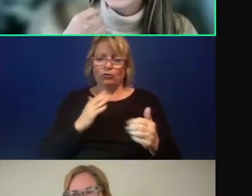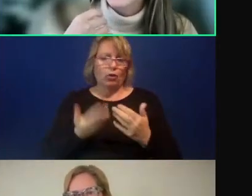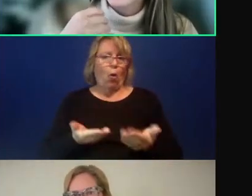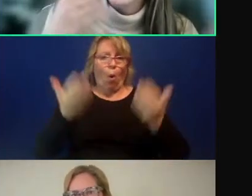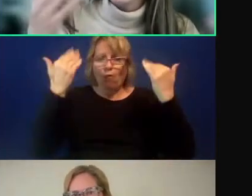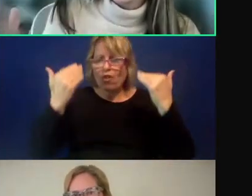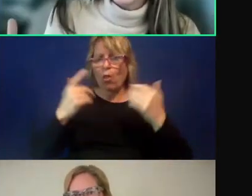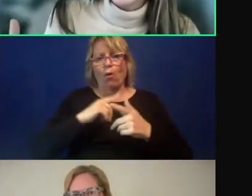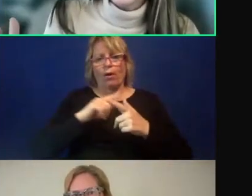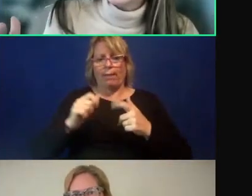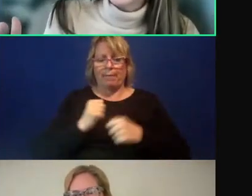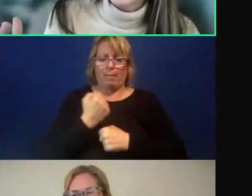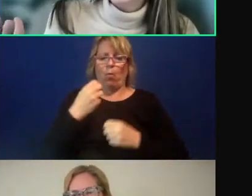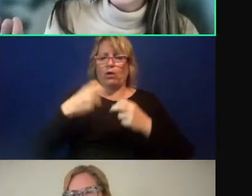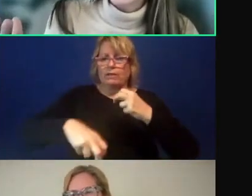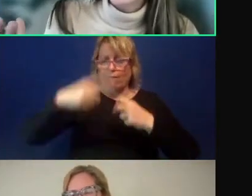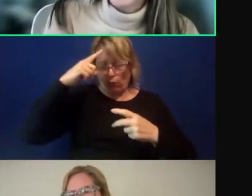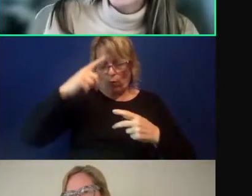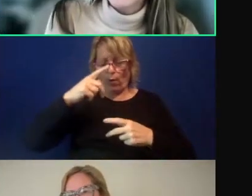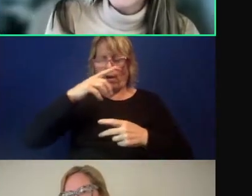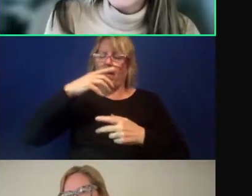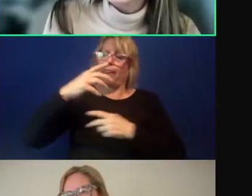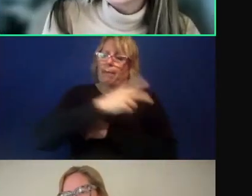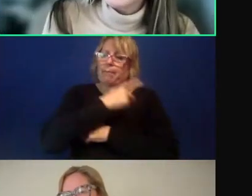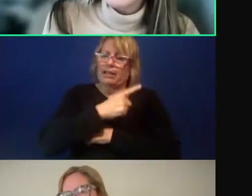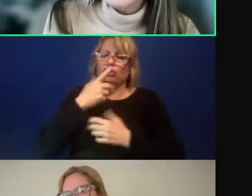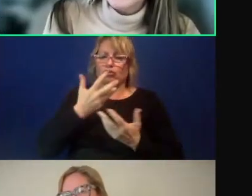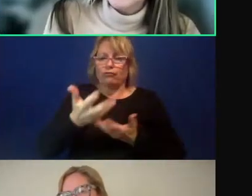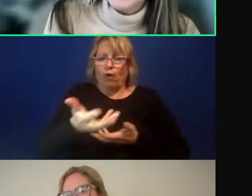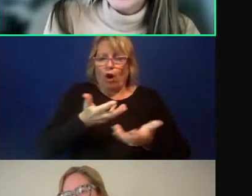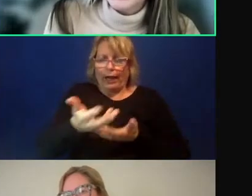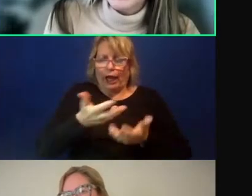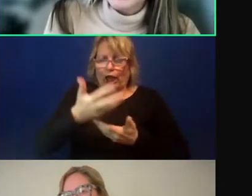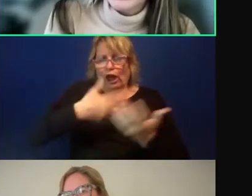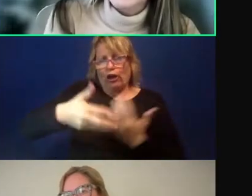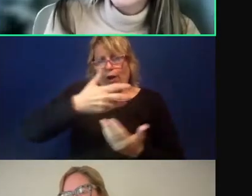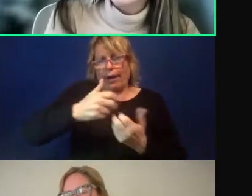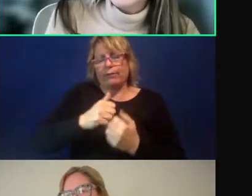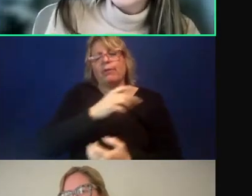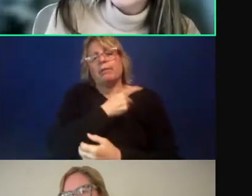actually interact during the appointment. So the key takeaway here, is that sensory